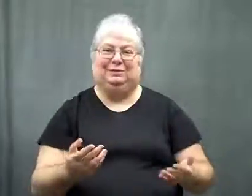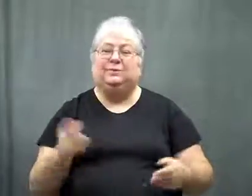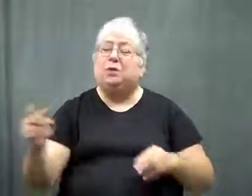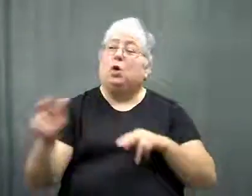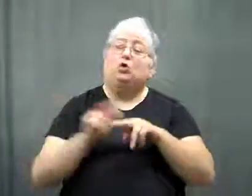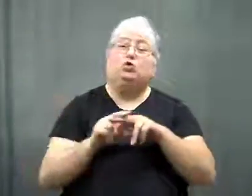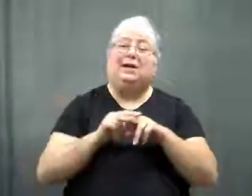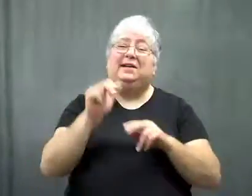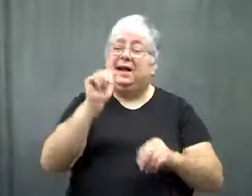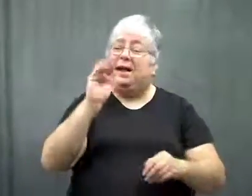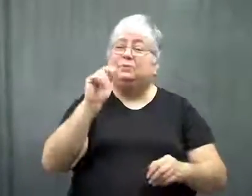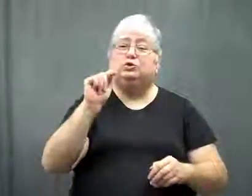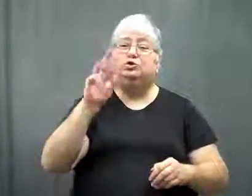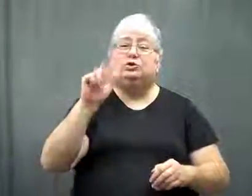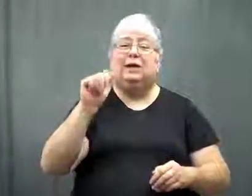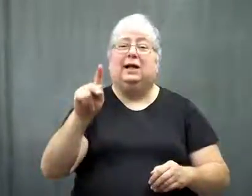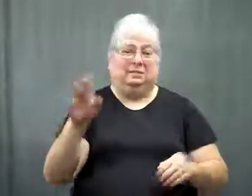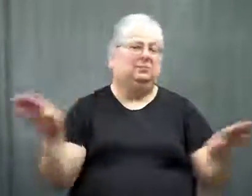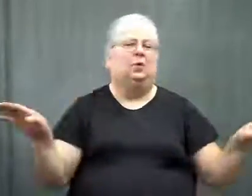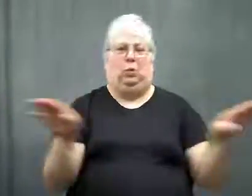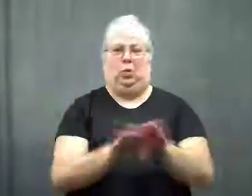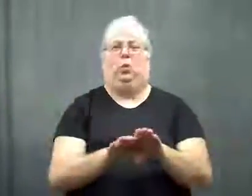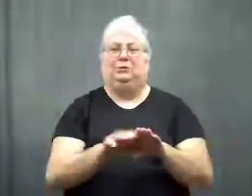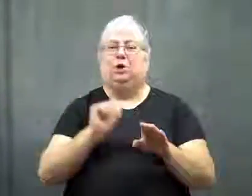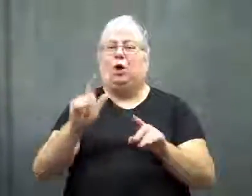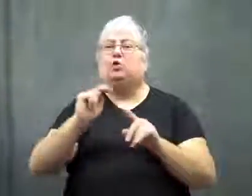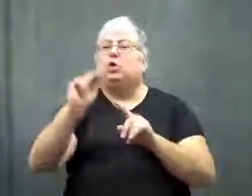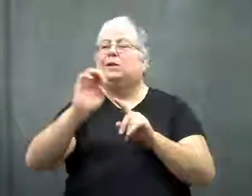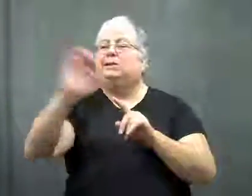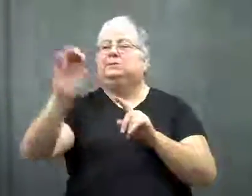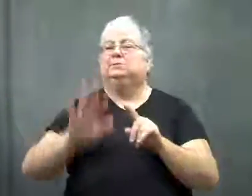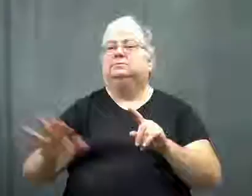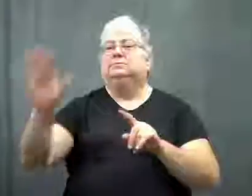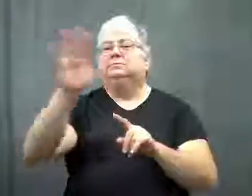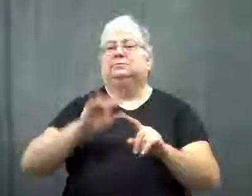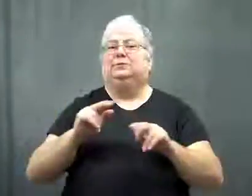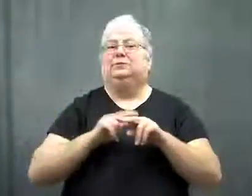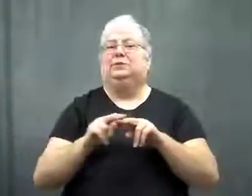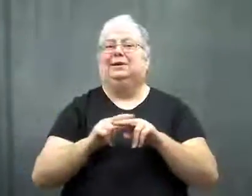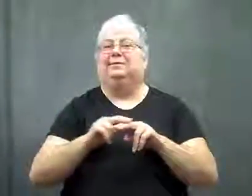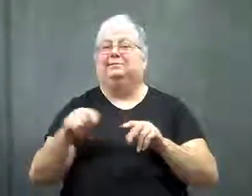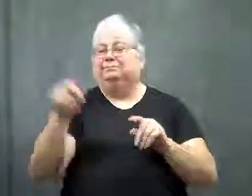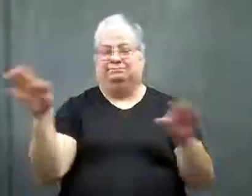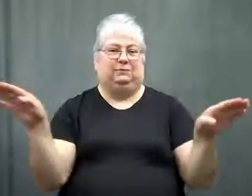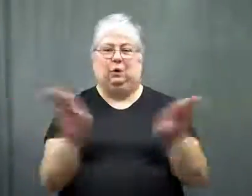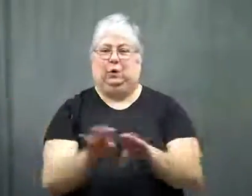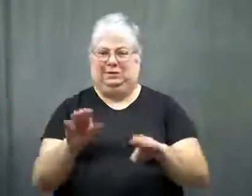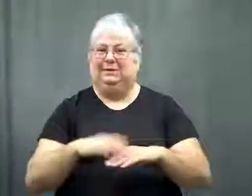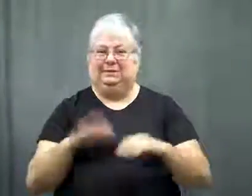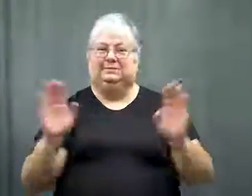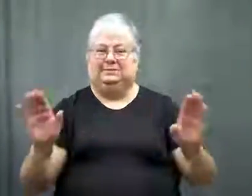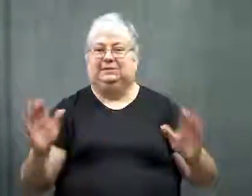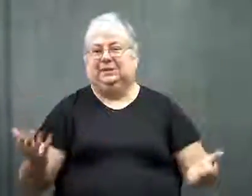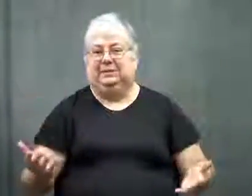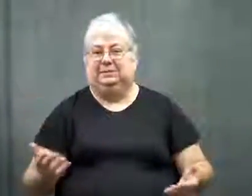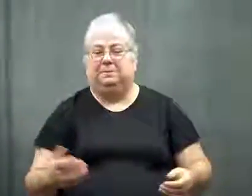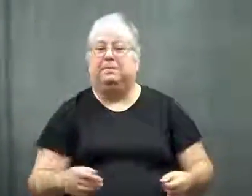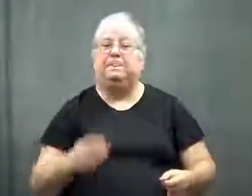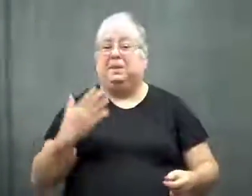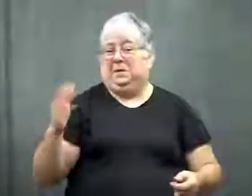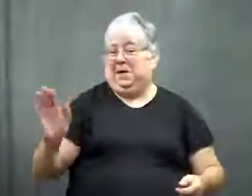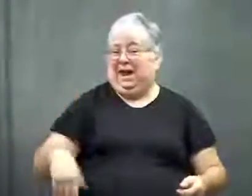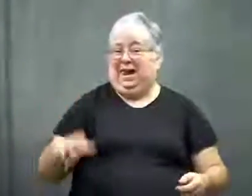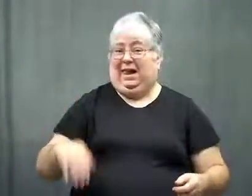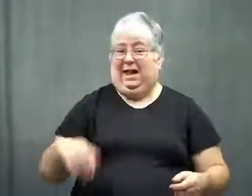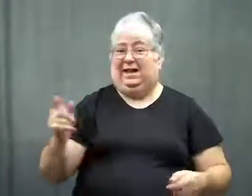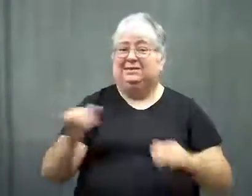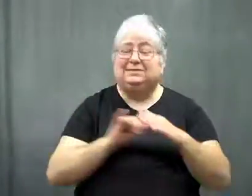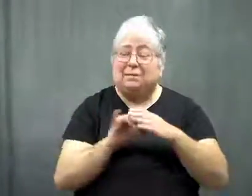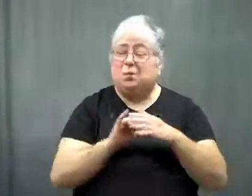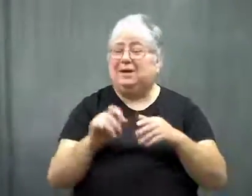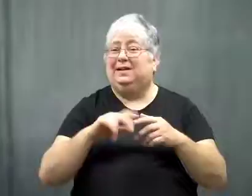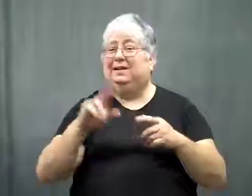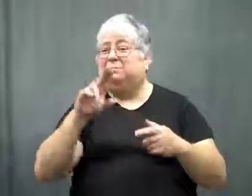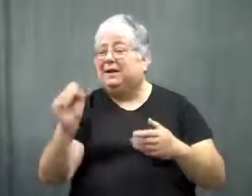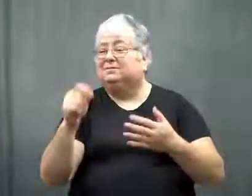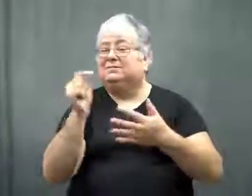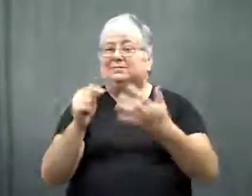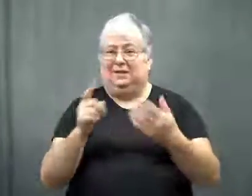Amtrak closed all Northeastern routes on Sunday.